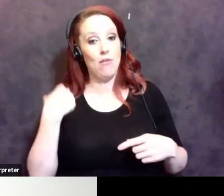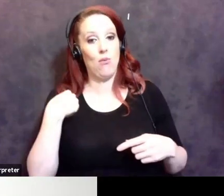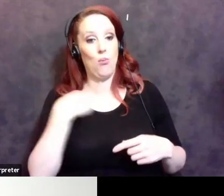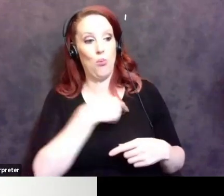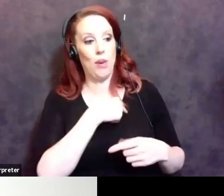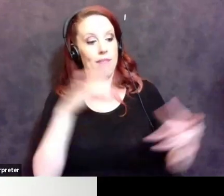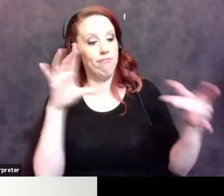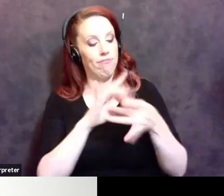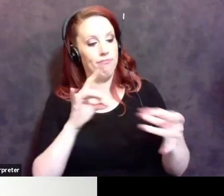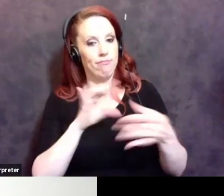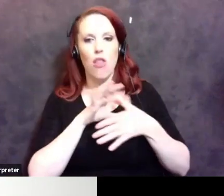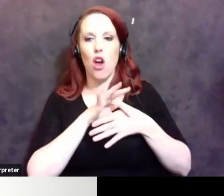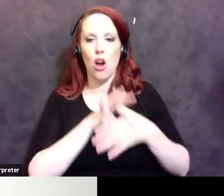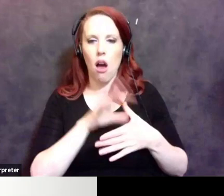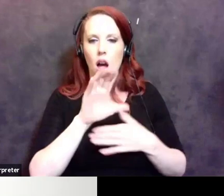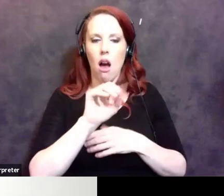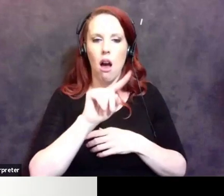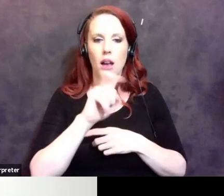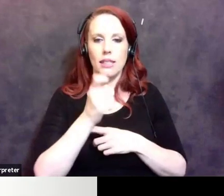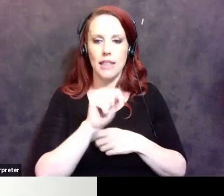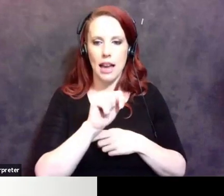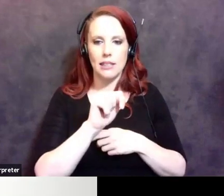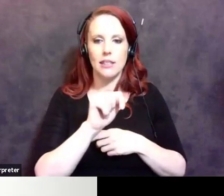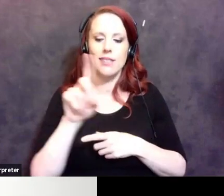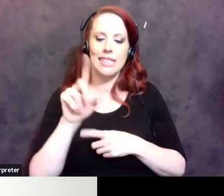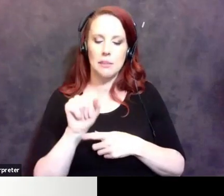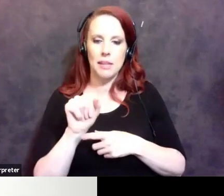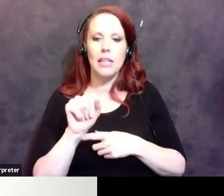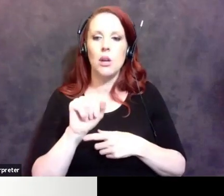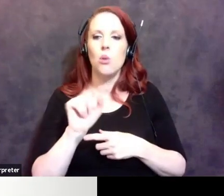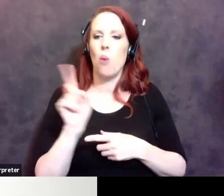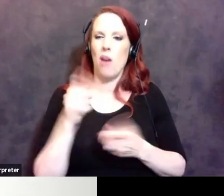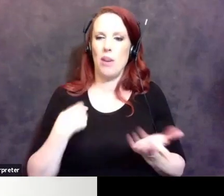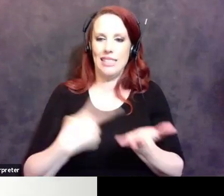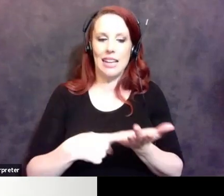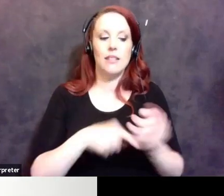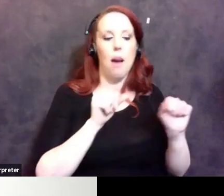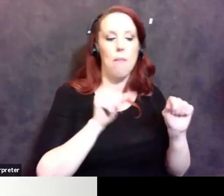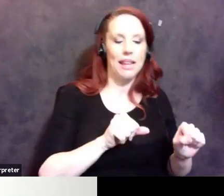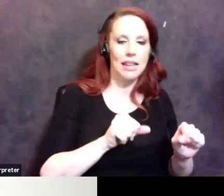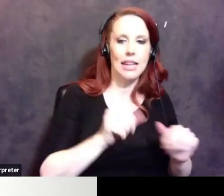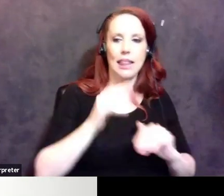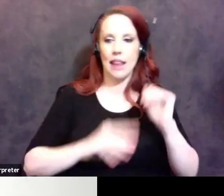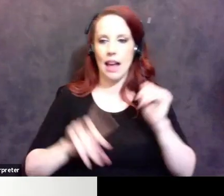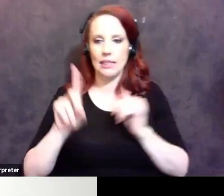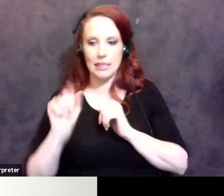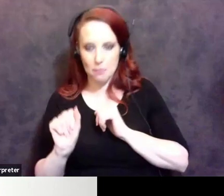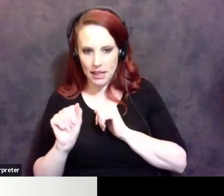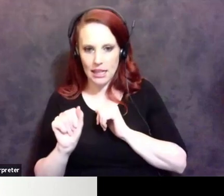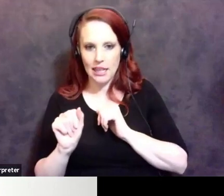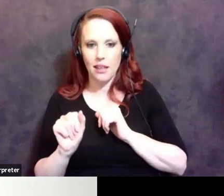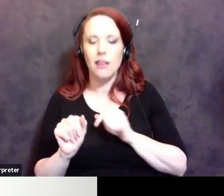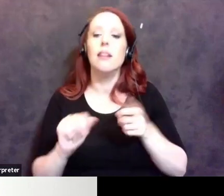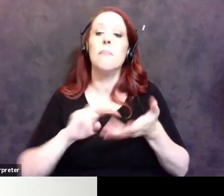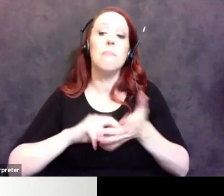in ability versus disability which is if I didn't hold my disability identity, I would